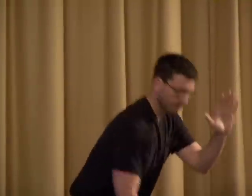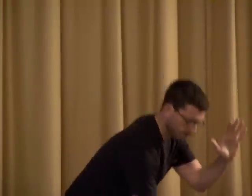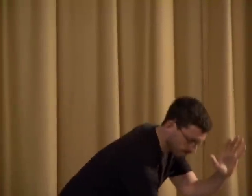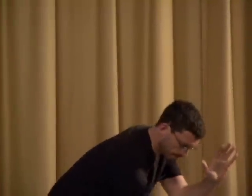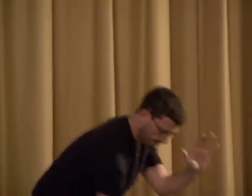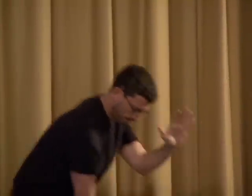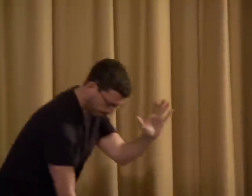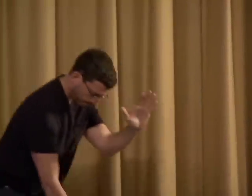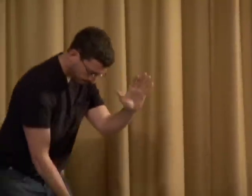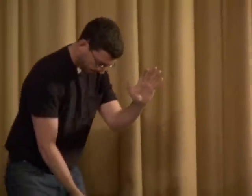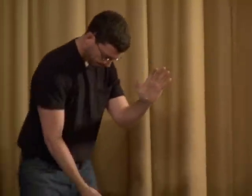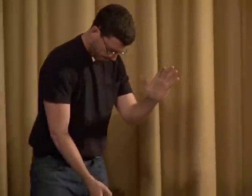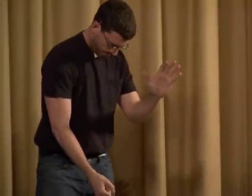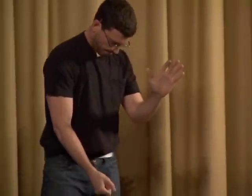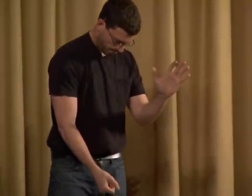All the men on the bus gathered and pushed against the roof of the bus...and reached down and pulled out the boy.